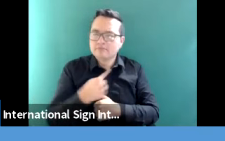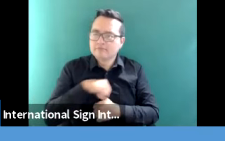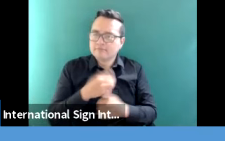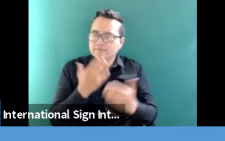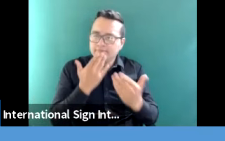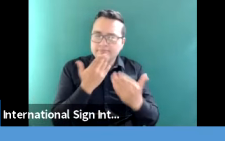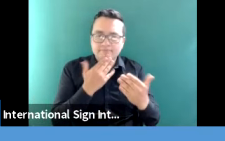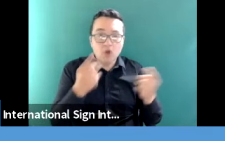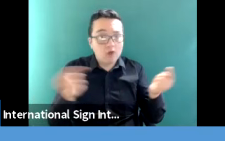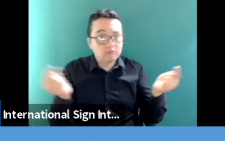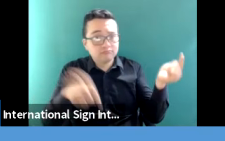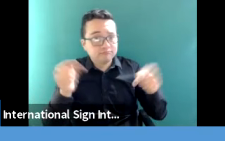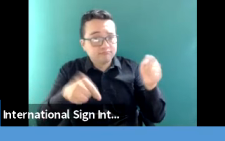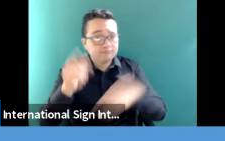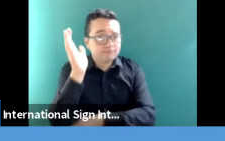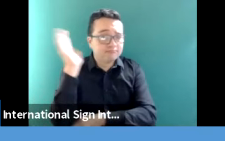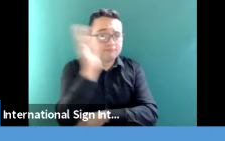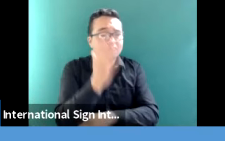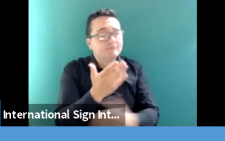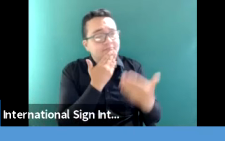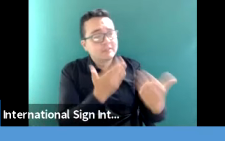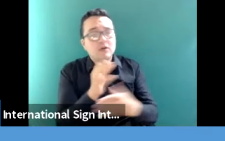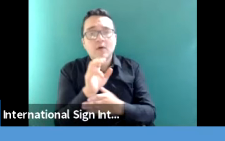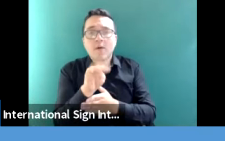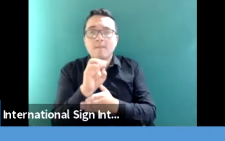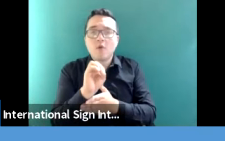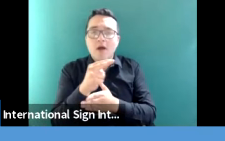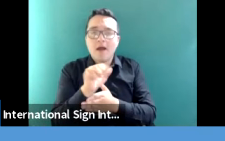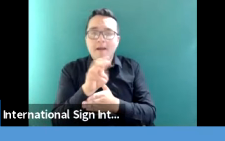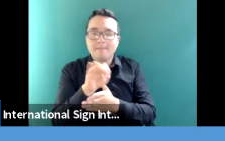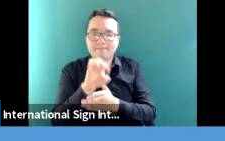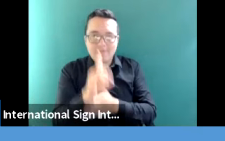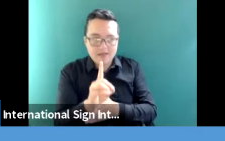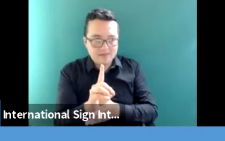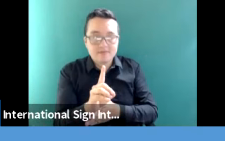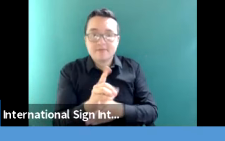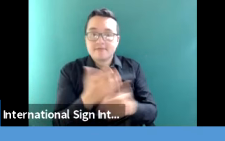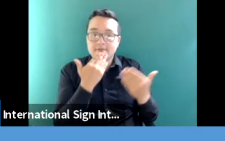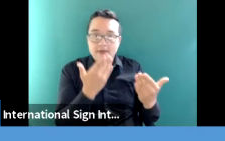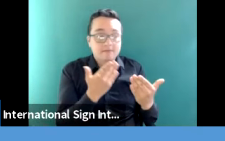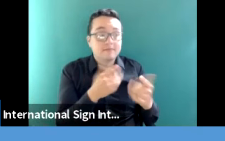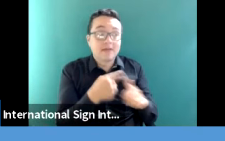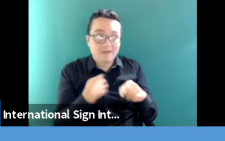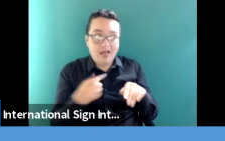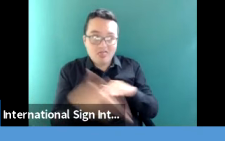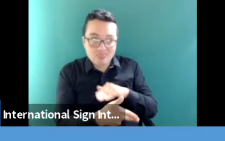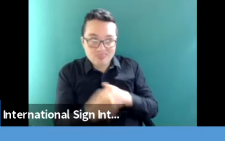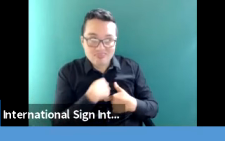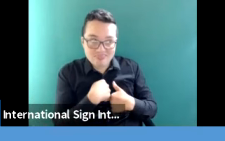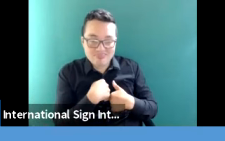I think is important.